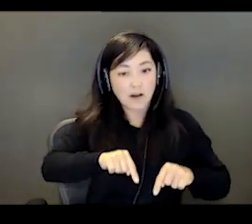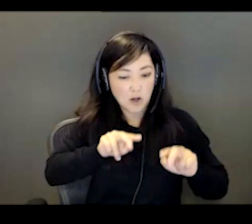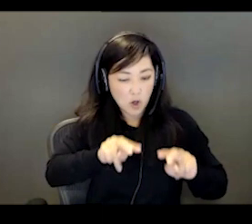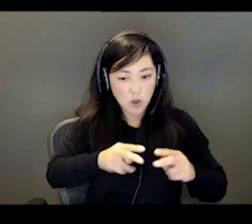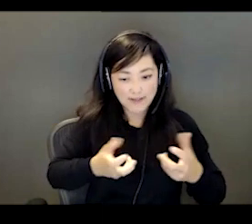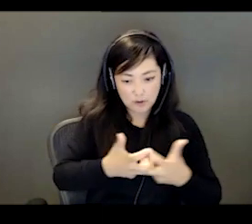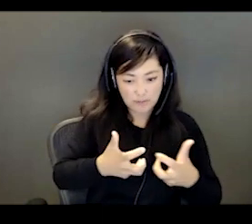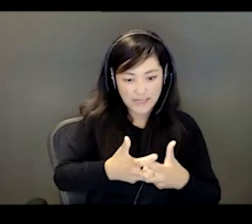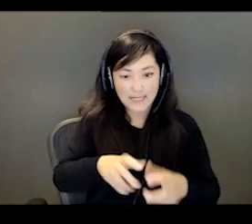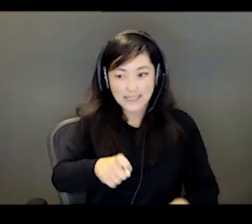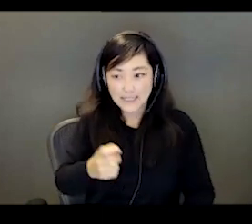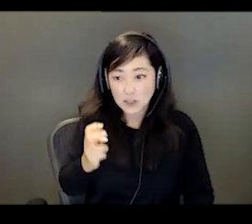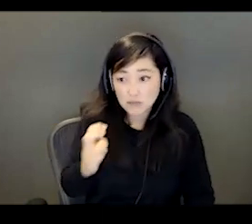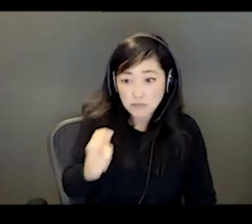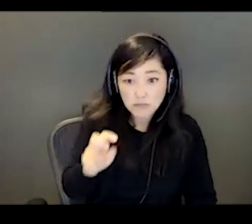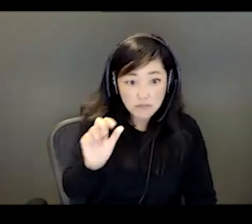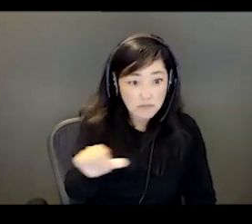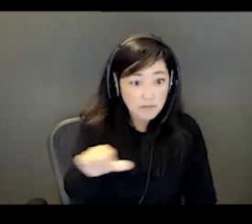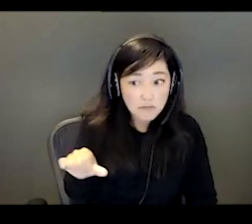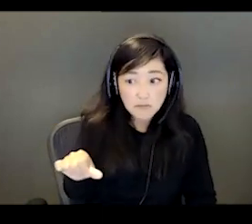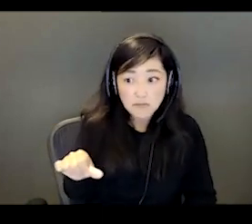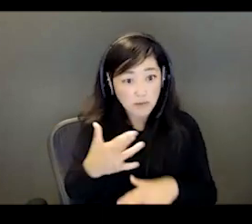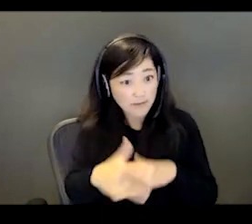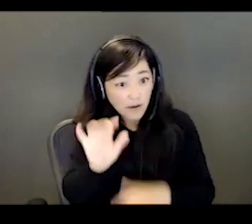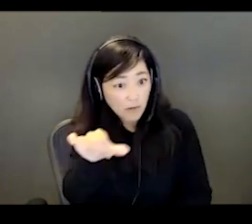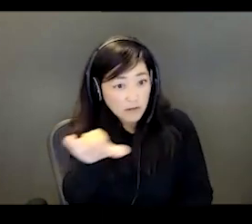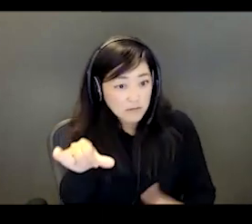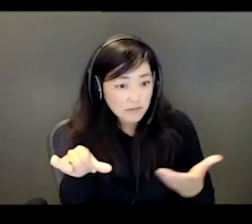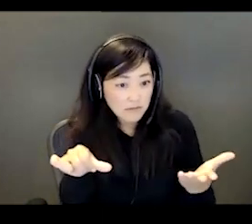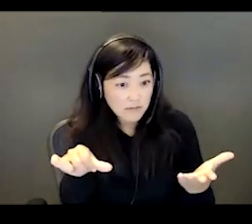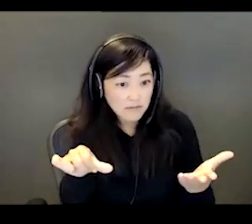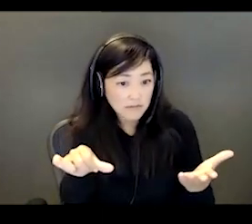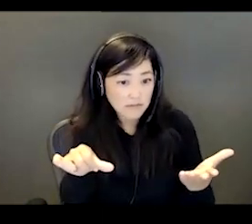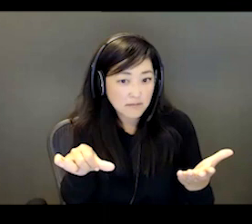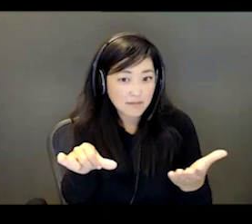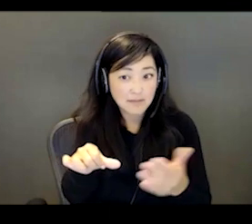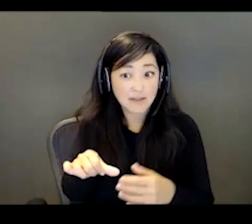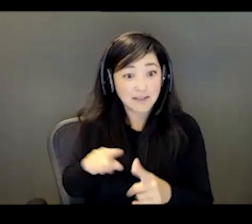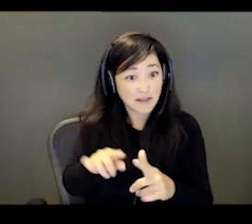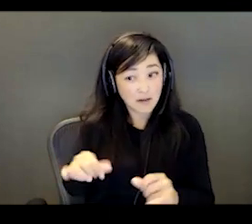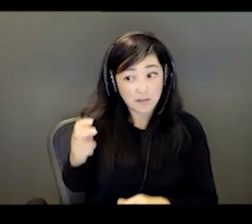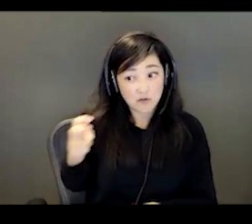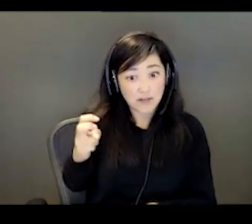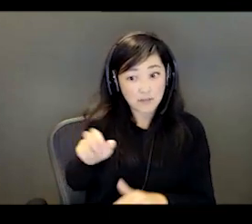It's, you know, if there is transportation available. But is that accessible? For all disabilities.